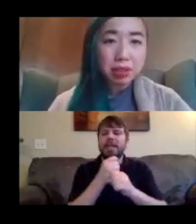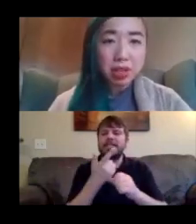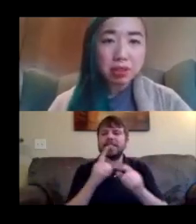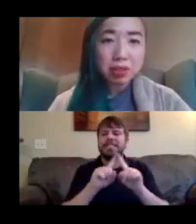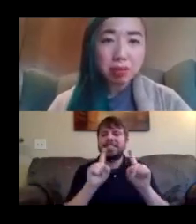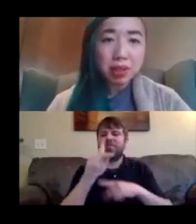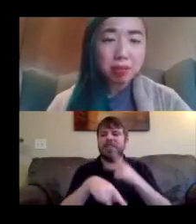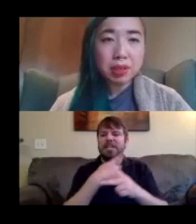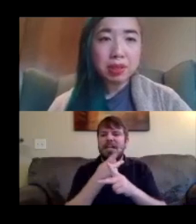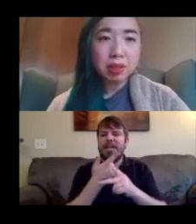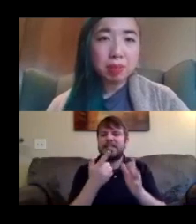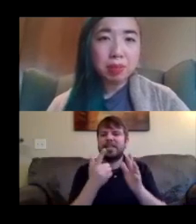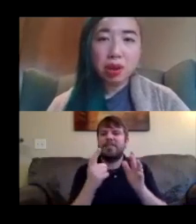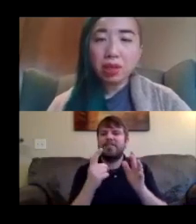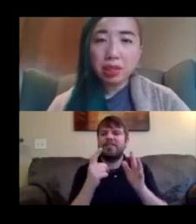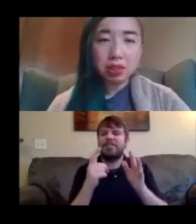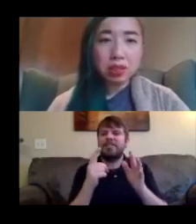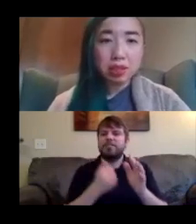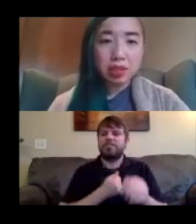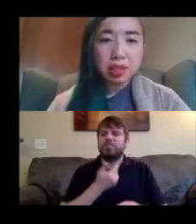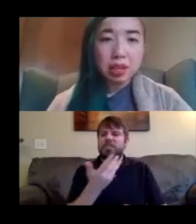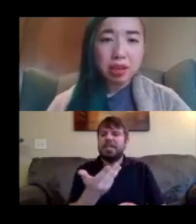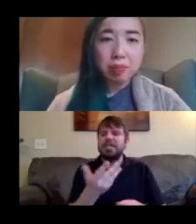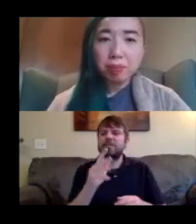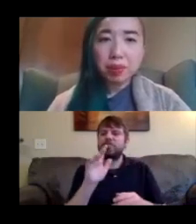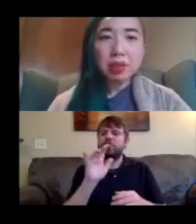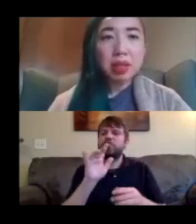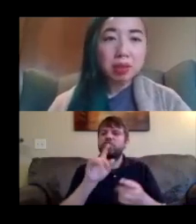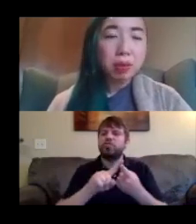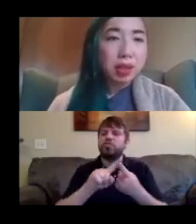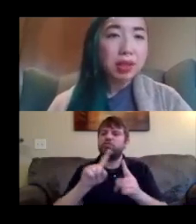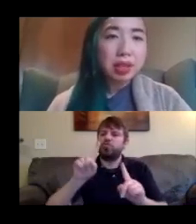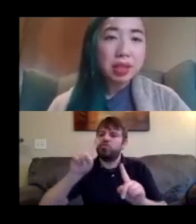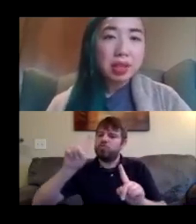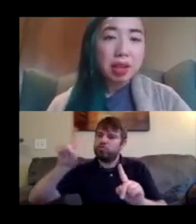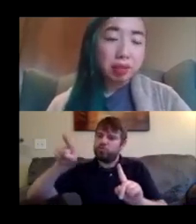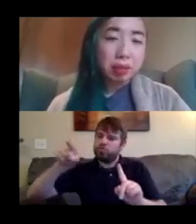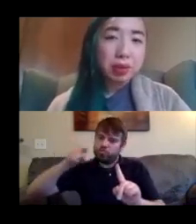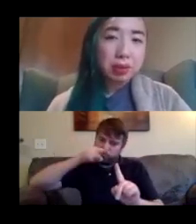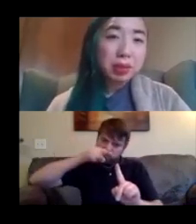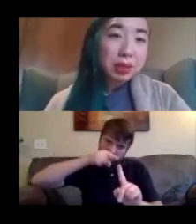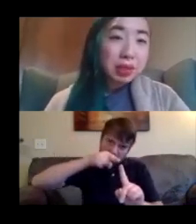change something and to draw attention to this other quality of the words, which I think you